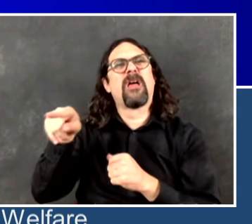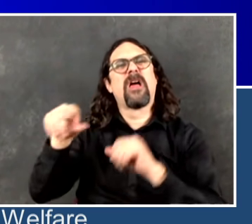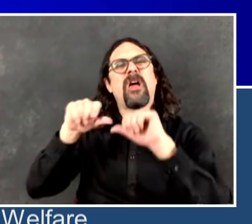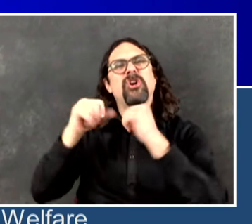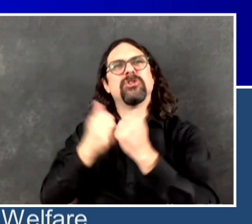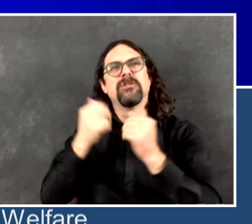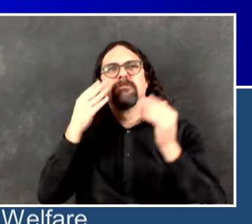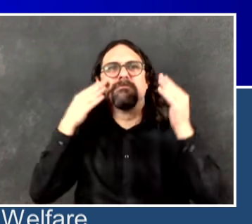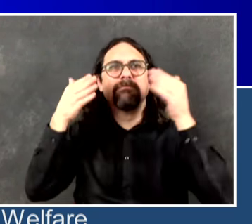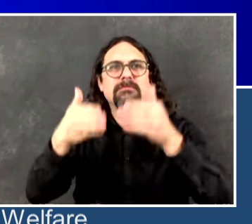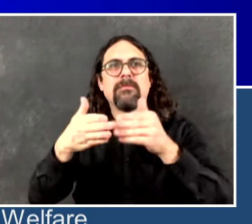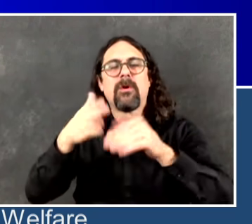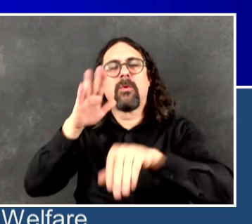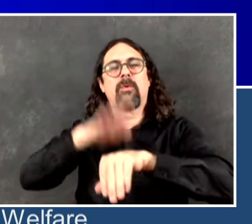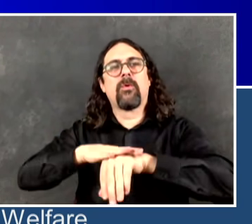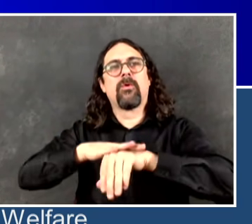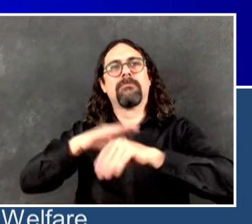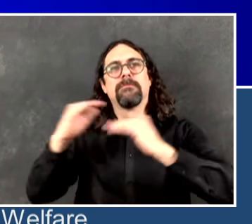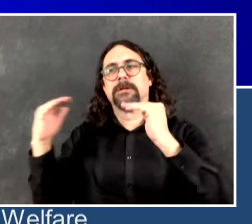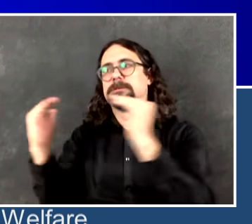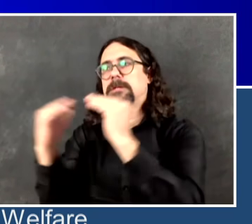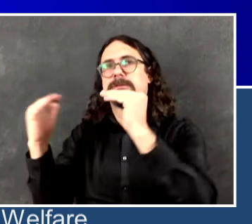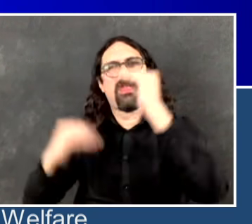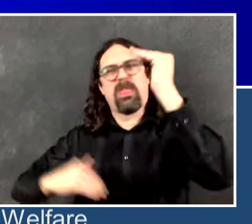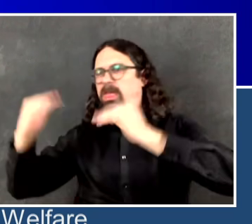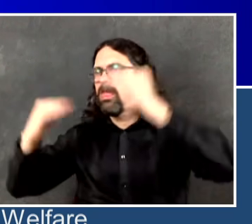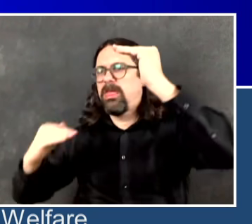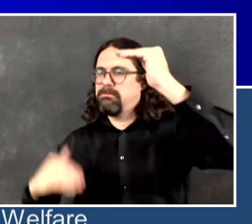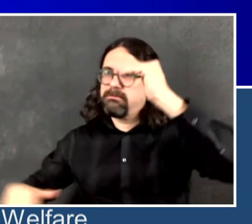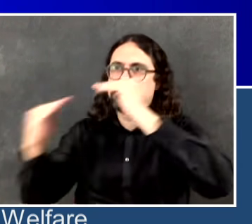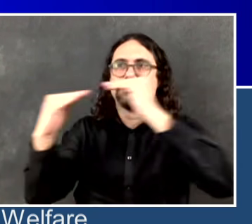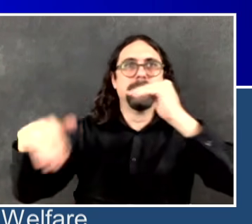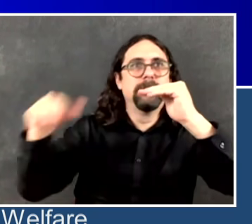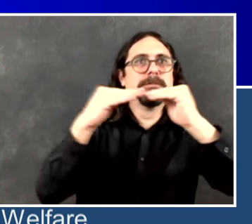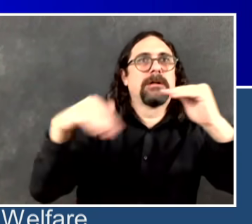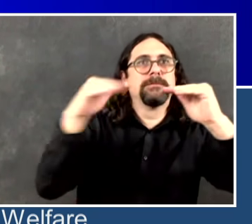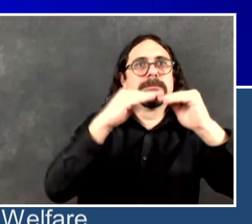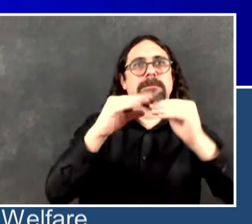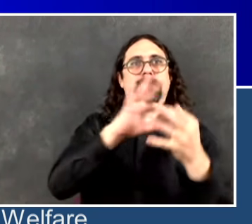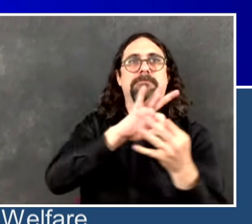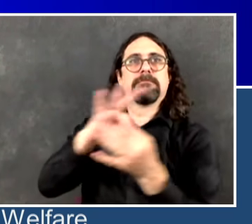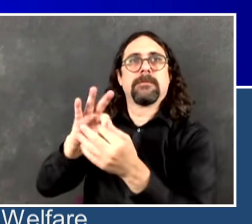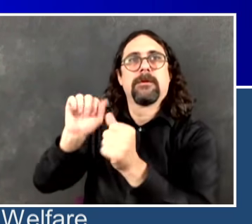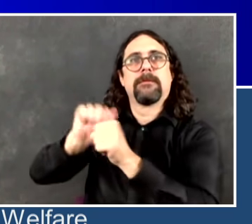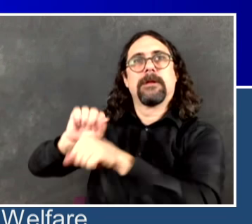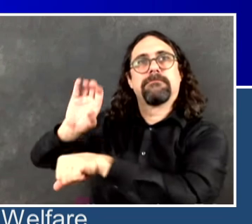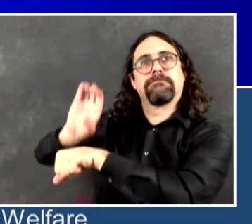THE FAITH COMMUNITY, DAN HER FAMILY IS FOUR GENERATIONS. SHS E'THE FOUR TH GENERATION OF TFAIHND A SOCIAL